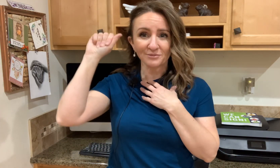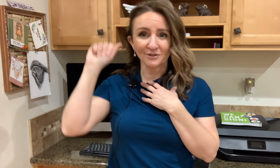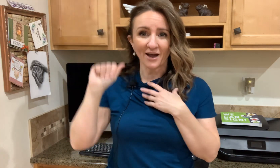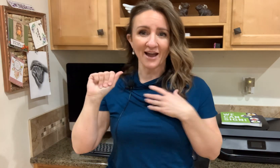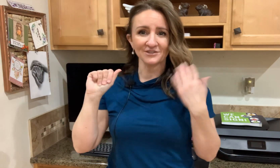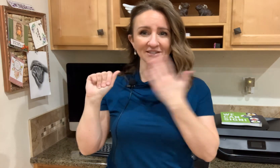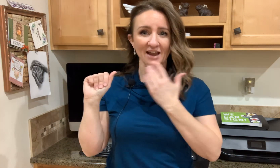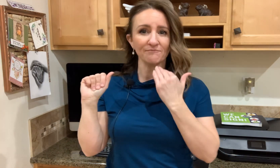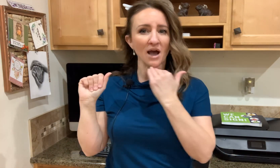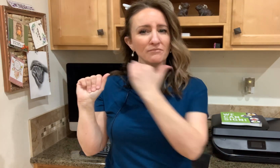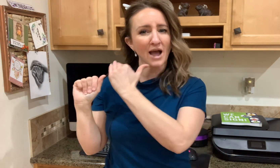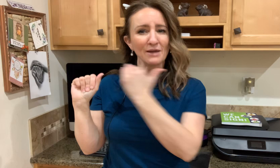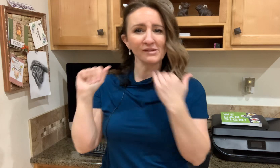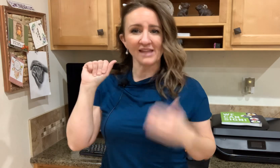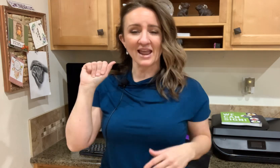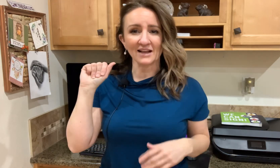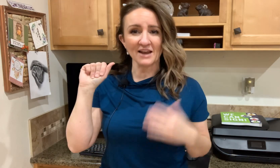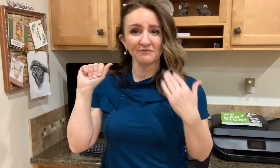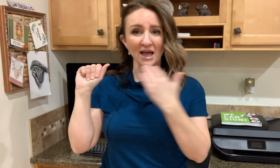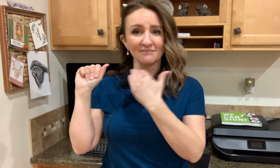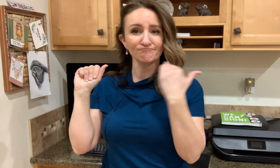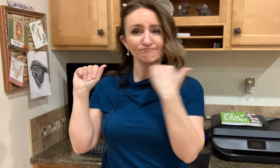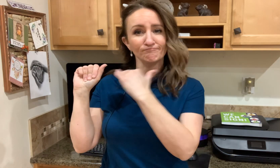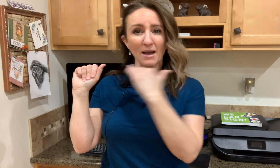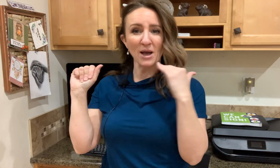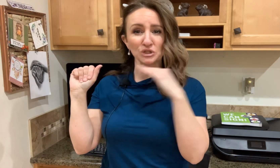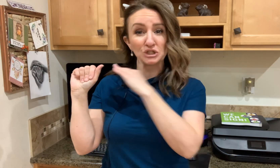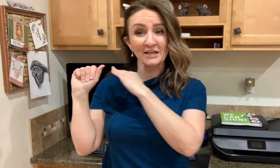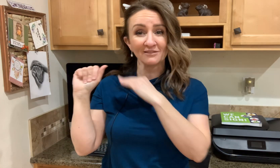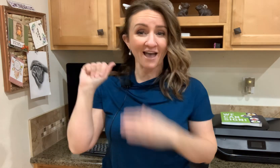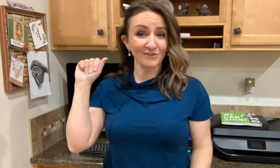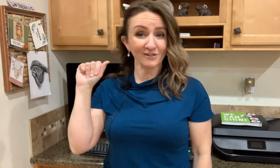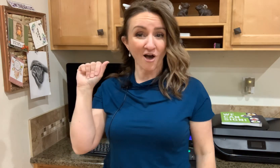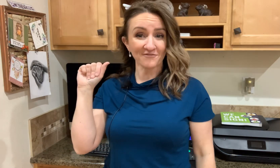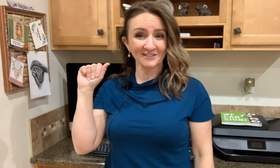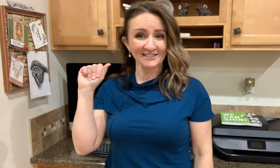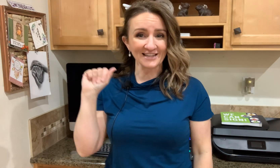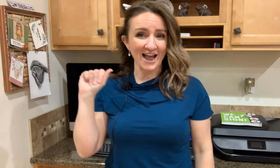too high, just kind of, I would say about chin level, off to the side